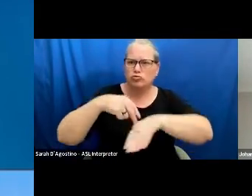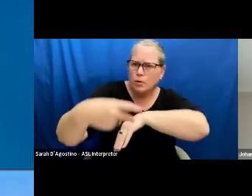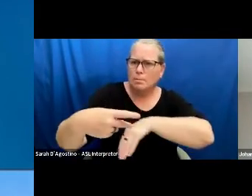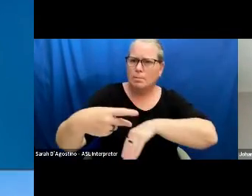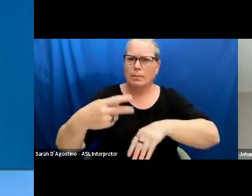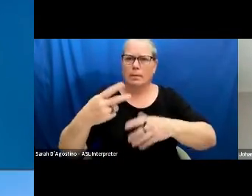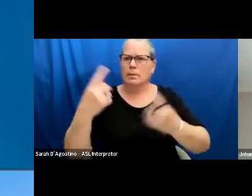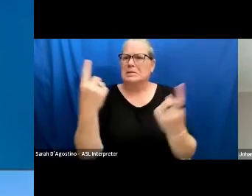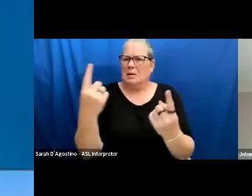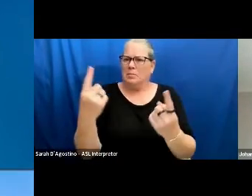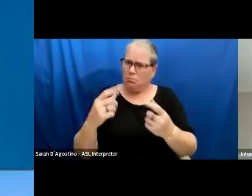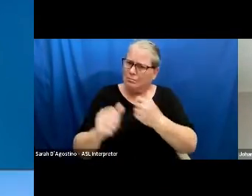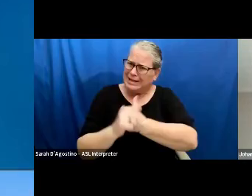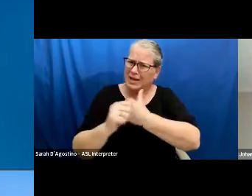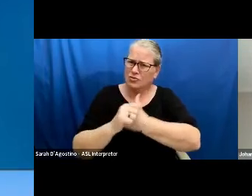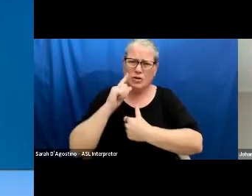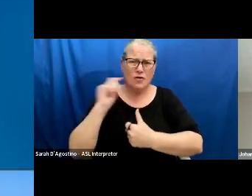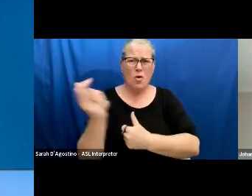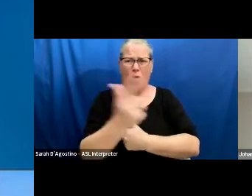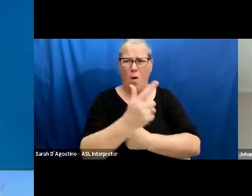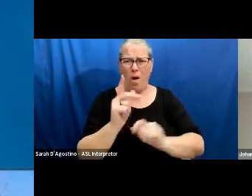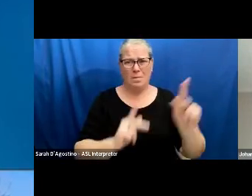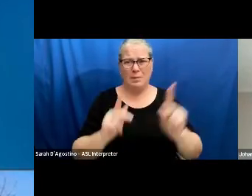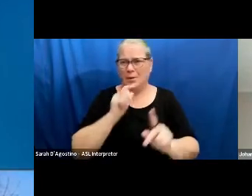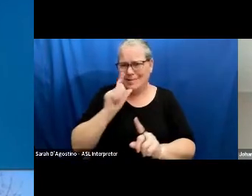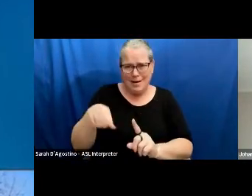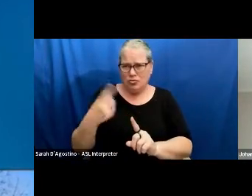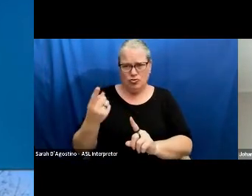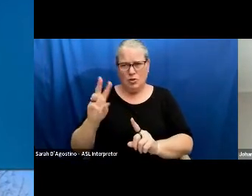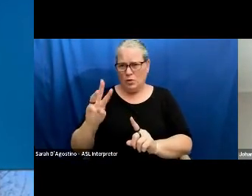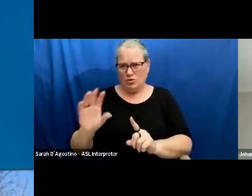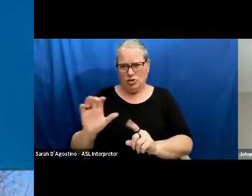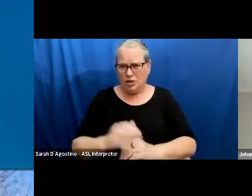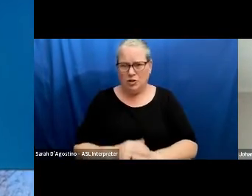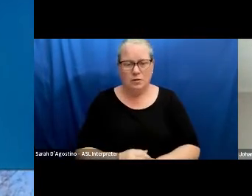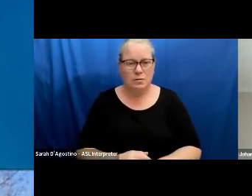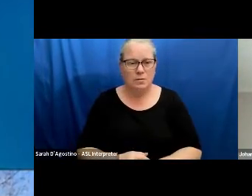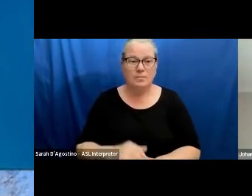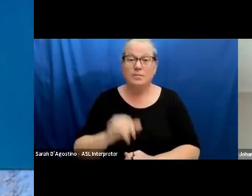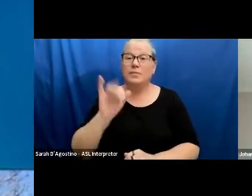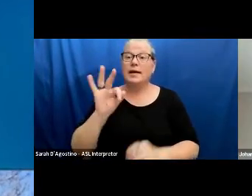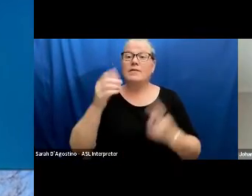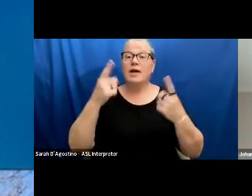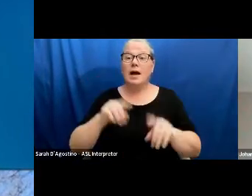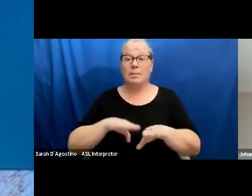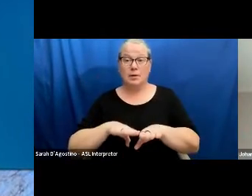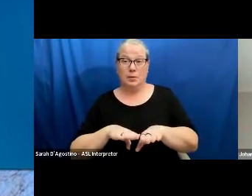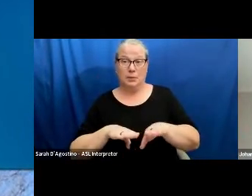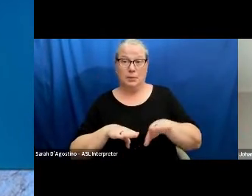when there's a ramp at an entrance it can't have a slope of greater than 1 in 12. what that means